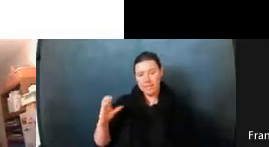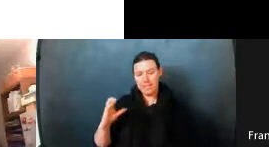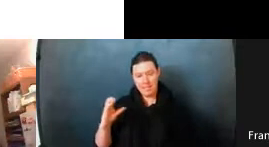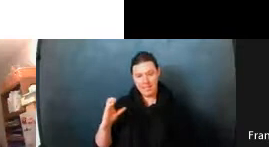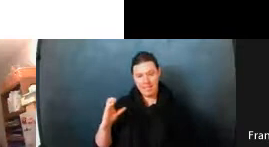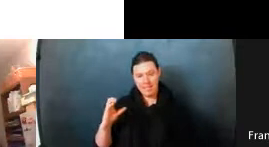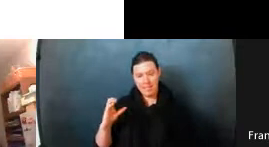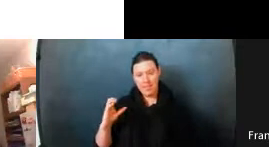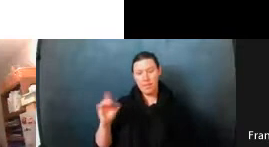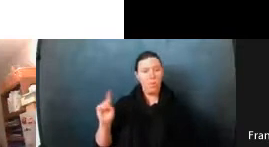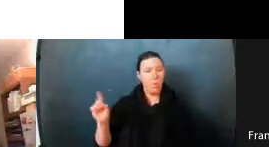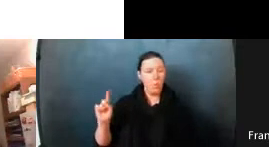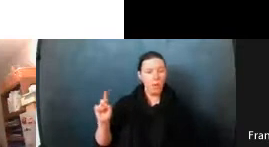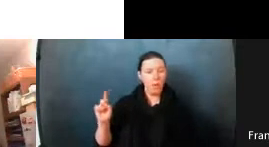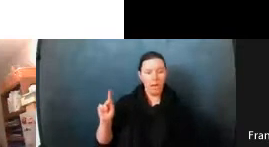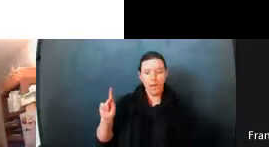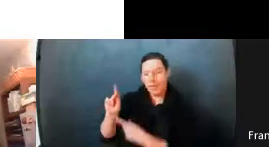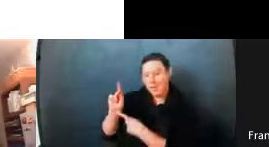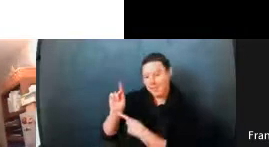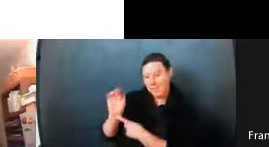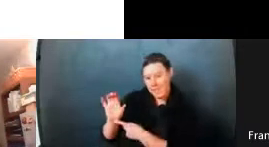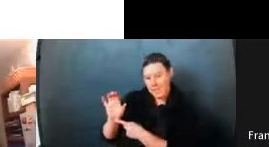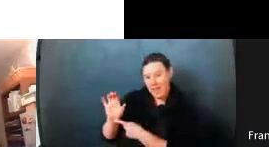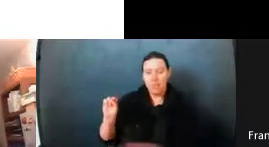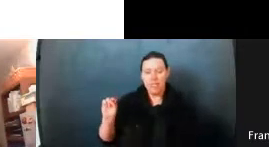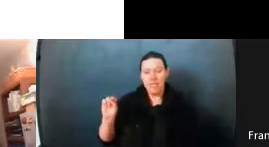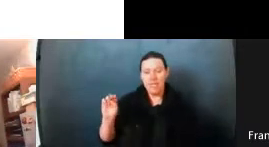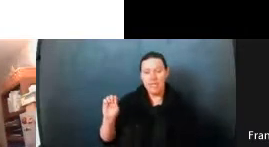Something that I run into a lot is, well,